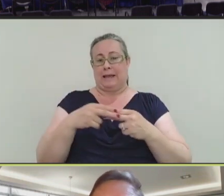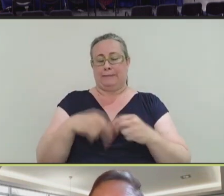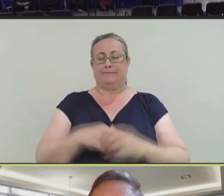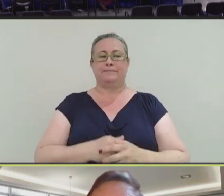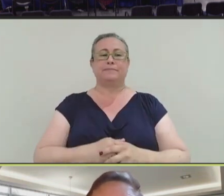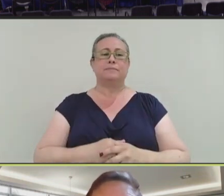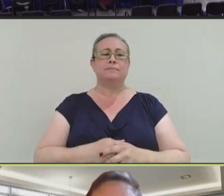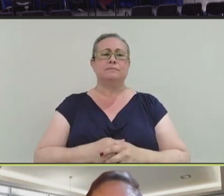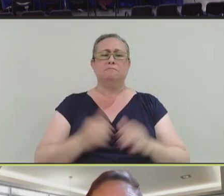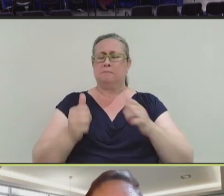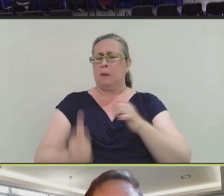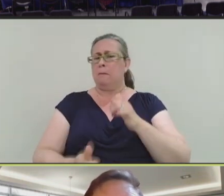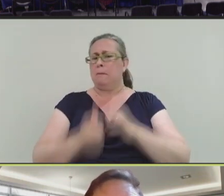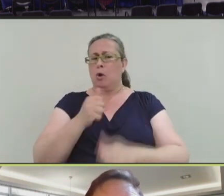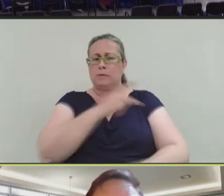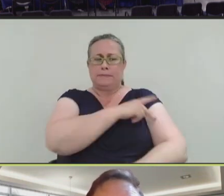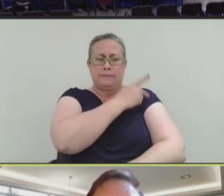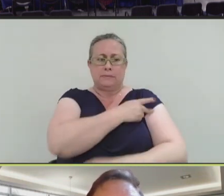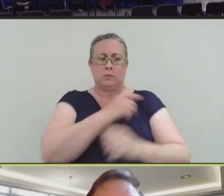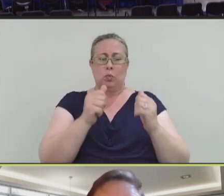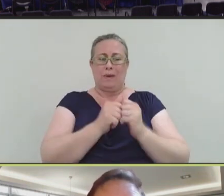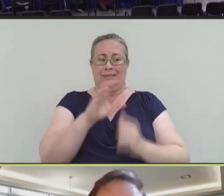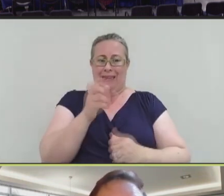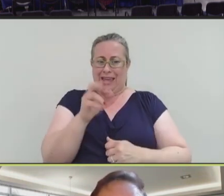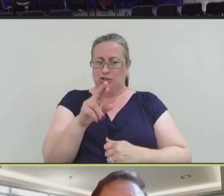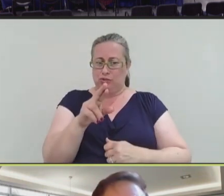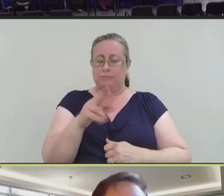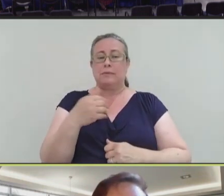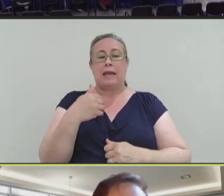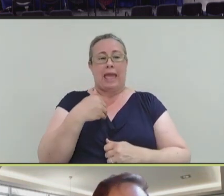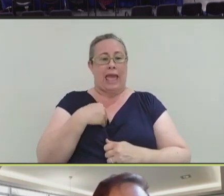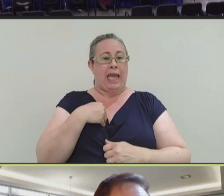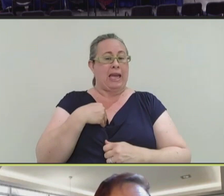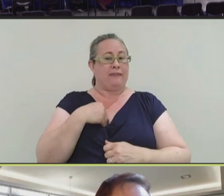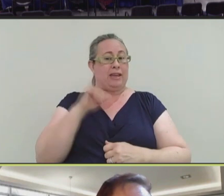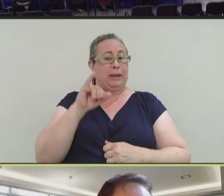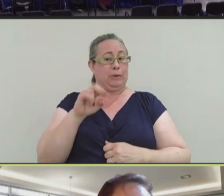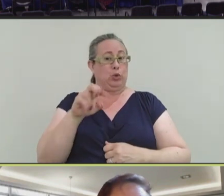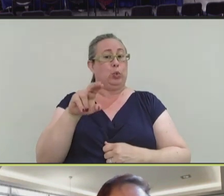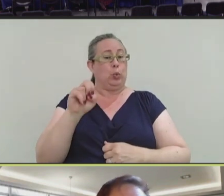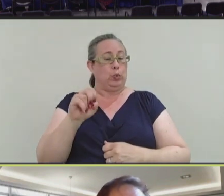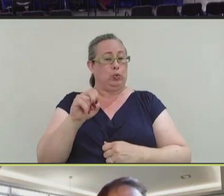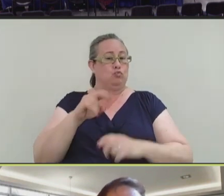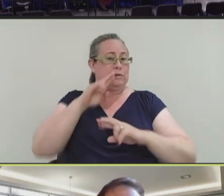Most patients with cancer do have immune responses to their tumors,